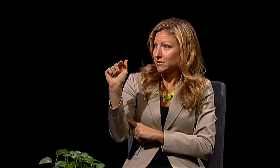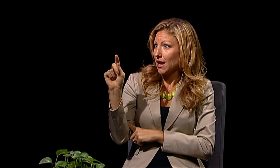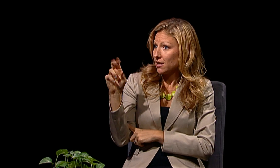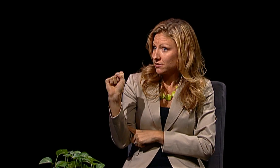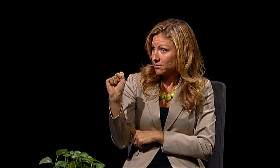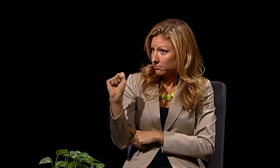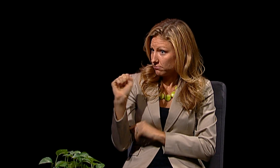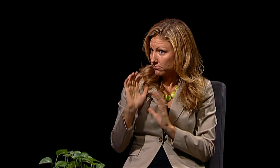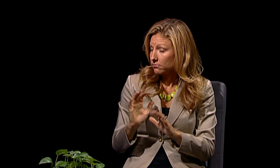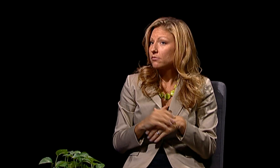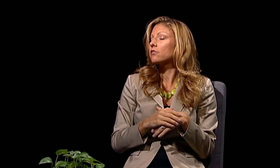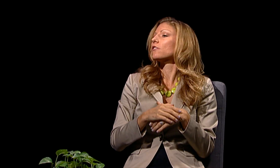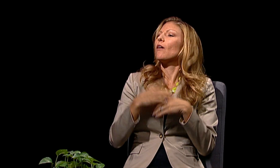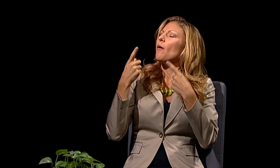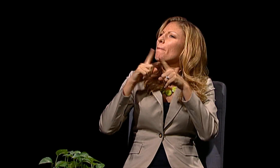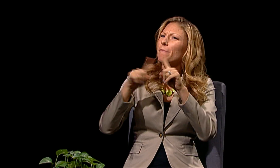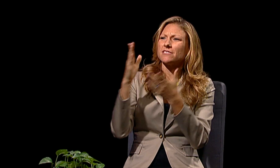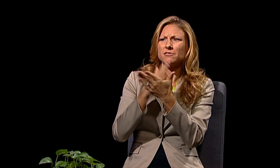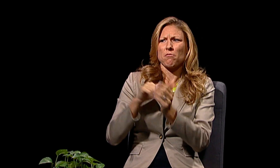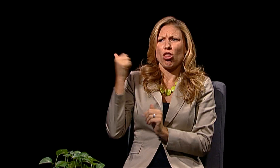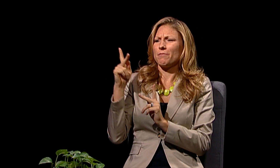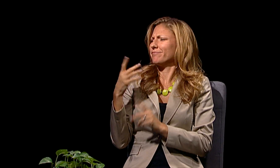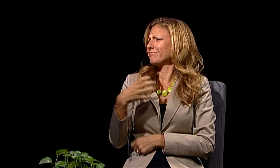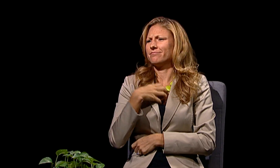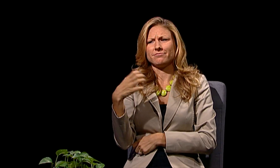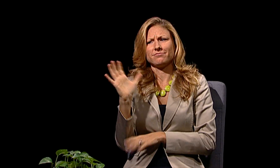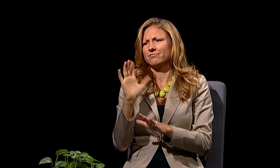WHETHER THEY'RE BEEN PULLED OVER OR WITNESS TO A CRIME.